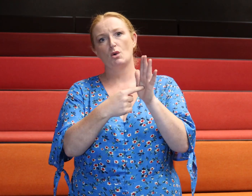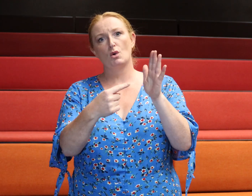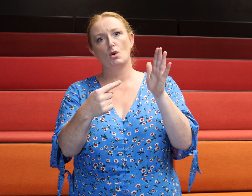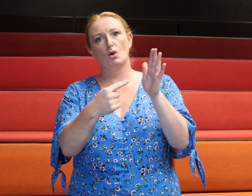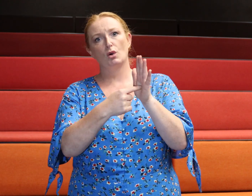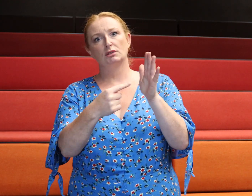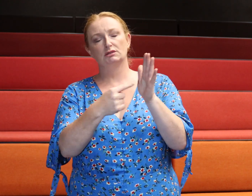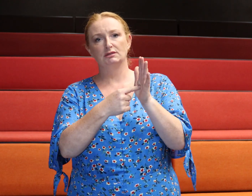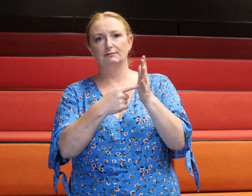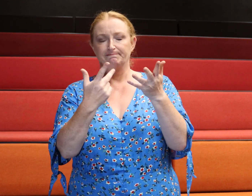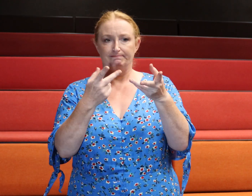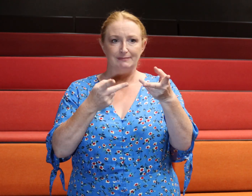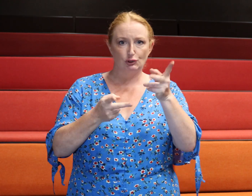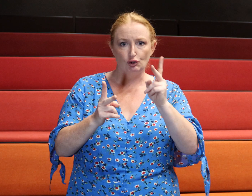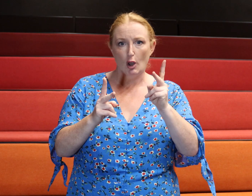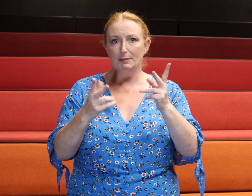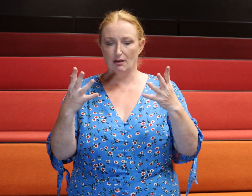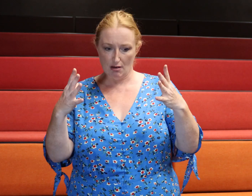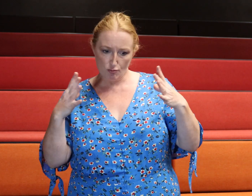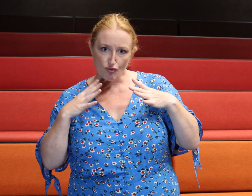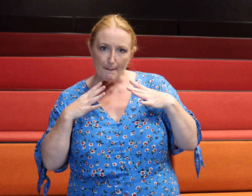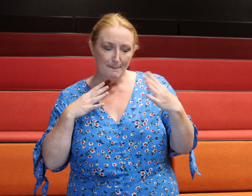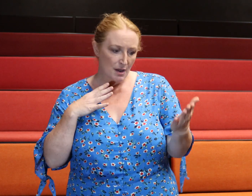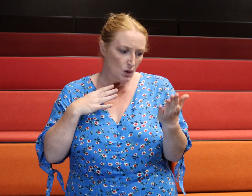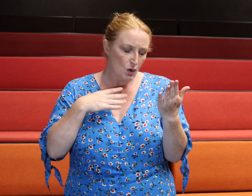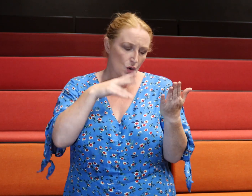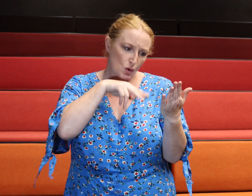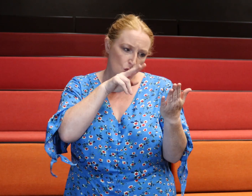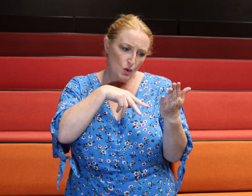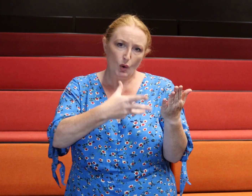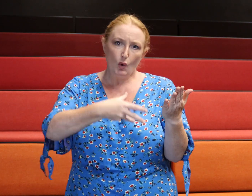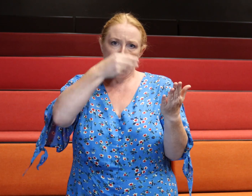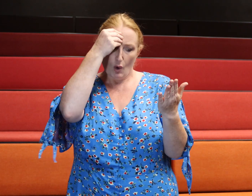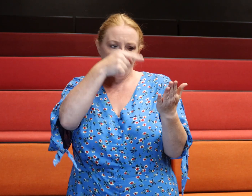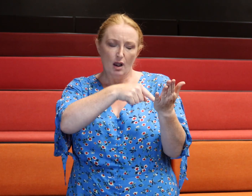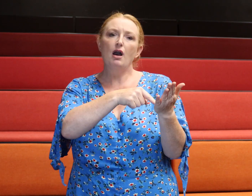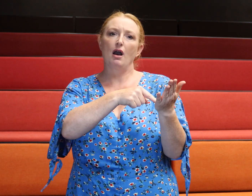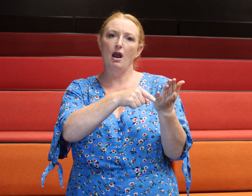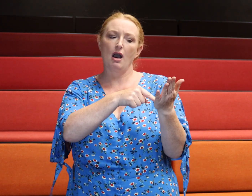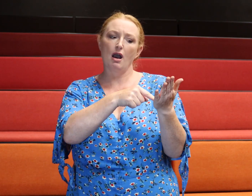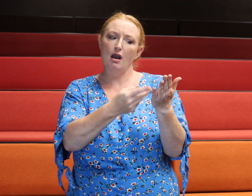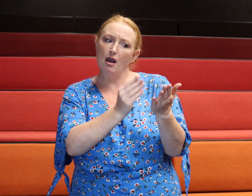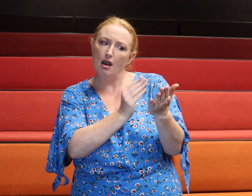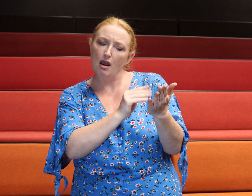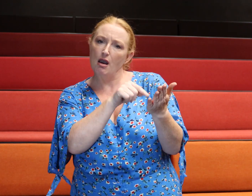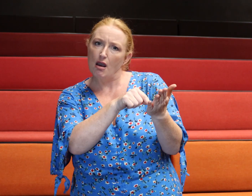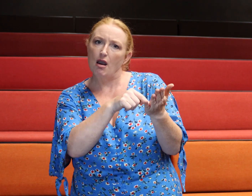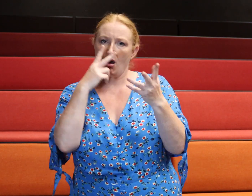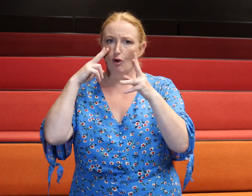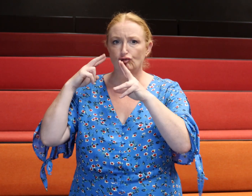when the interpreters are prepping that they do a lot of research into the background,